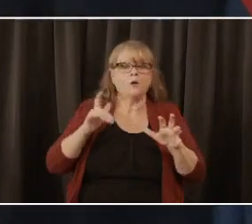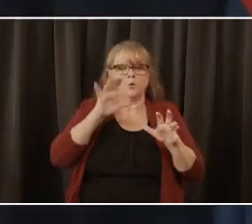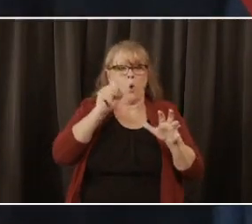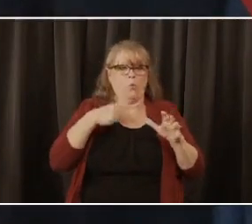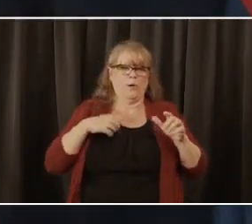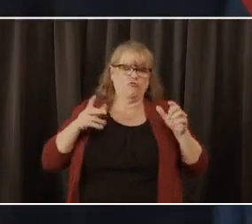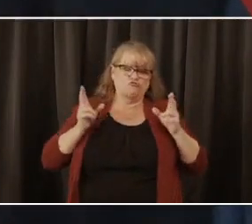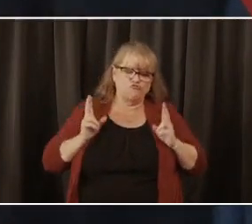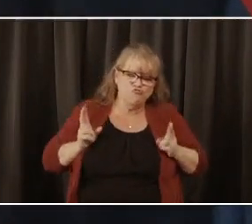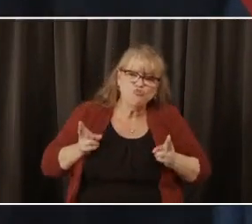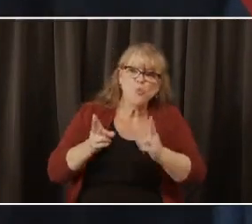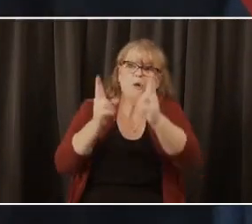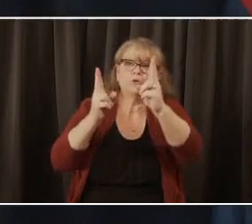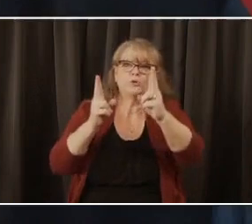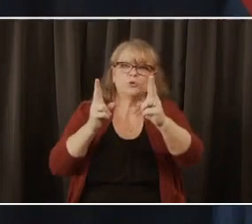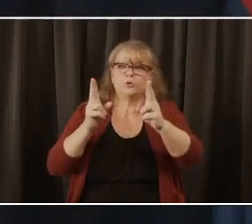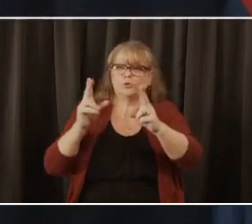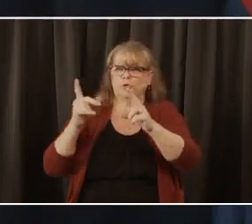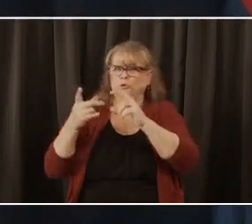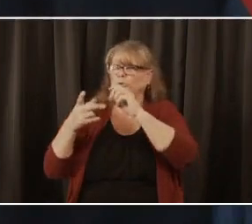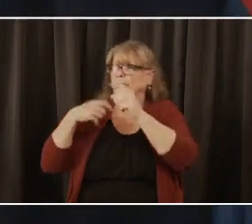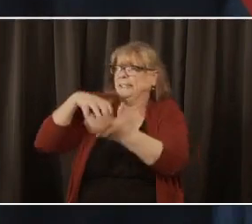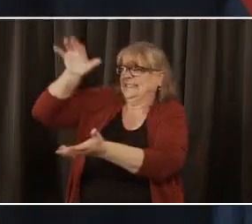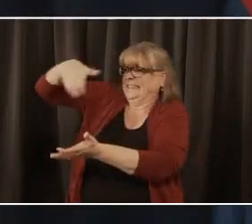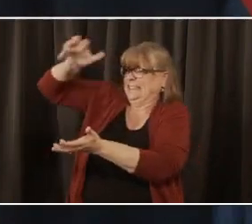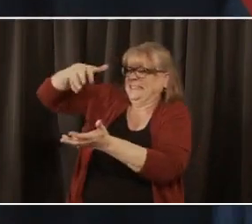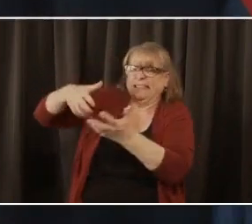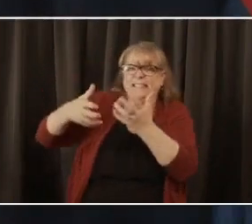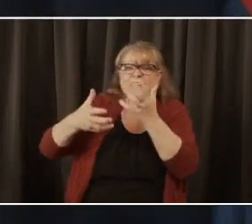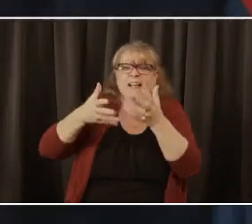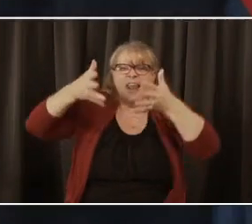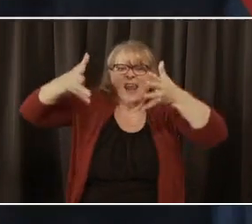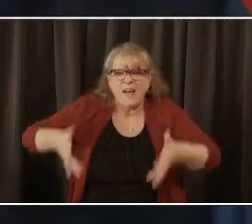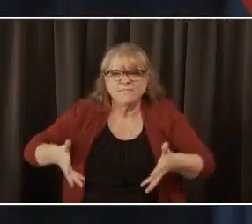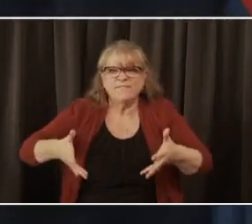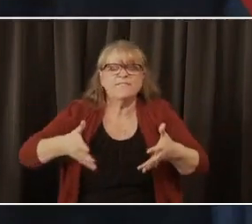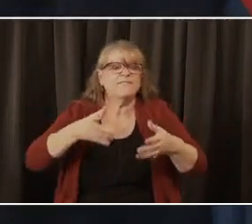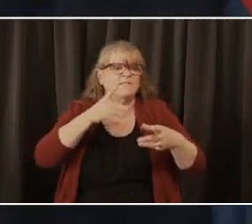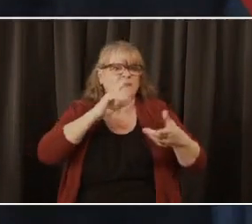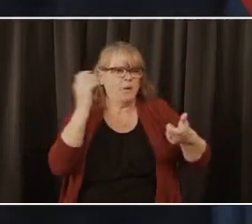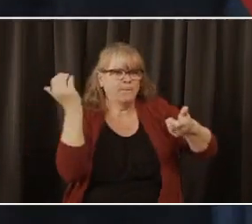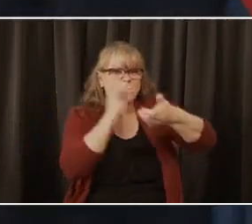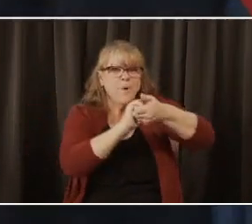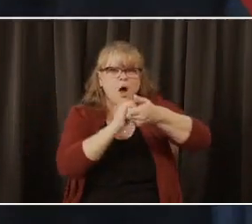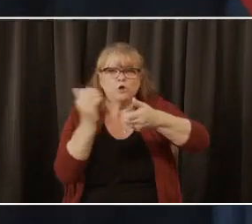collaboration. Our innovation response team worked closely with cdphp and emergency management,